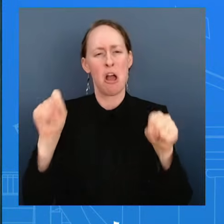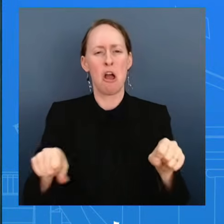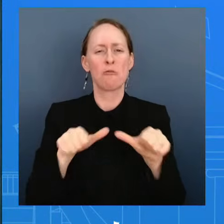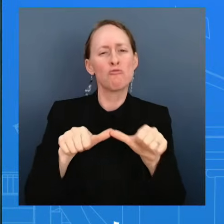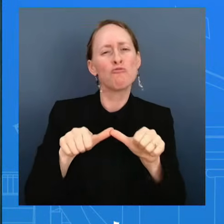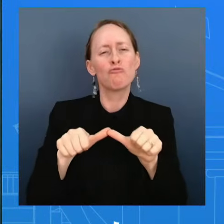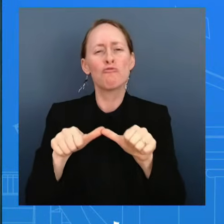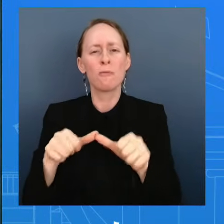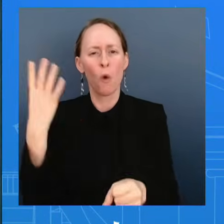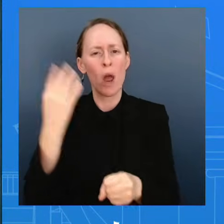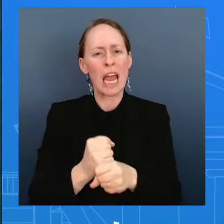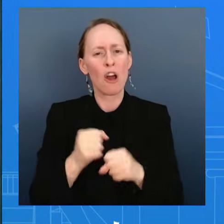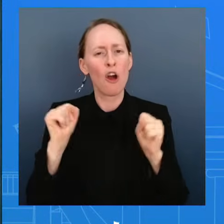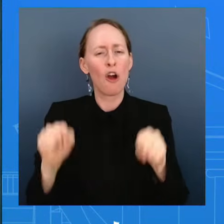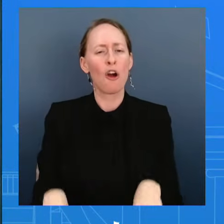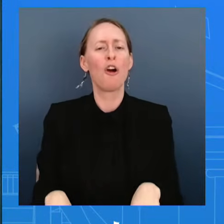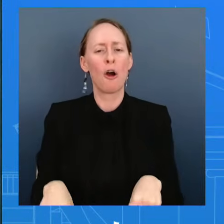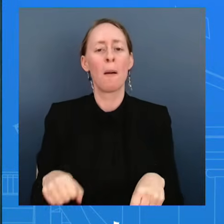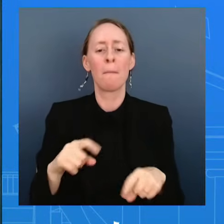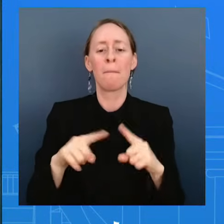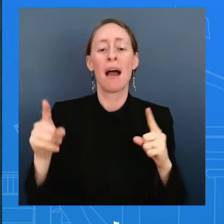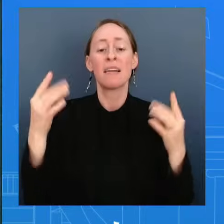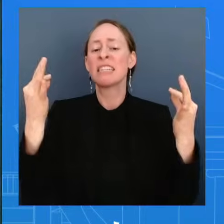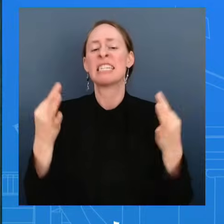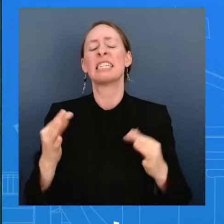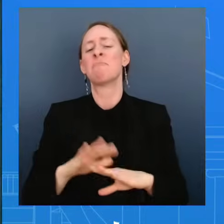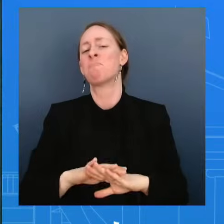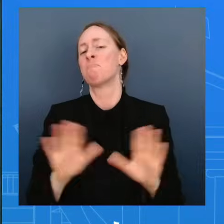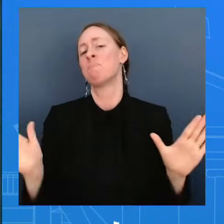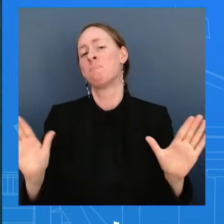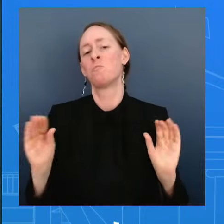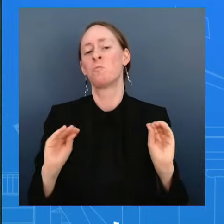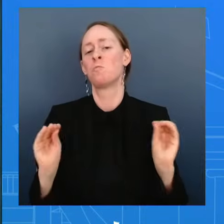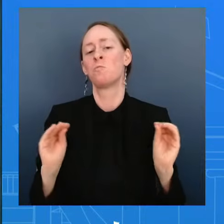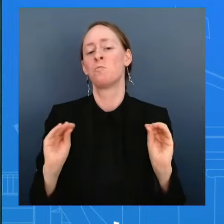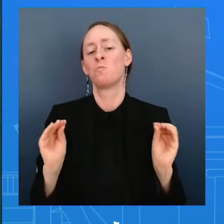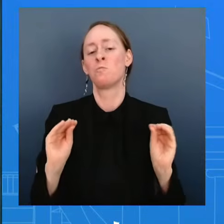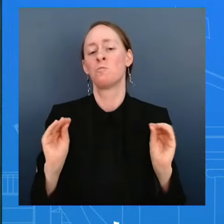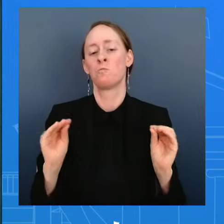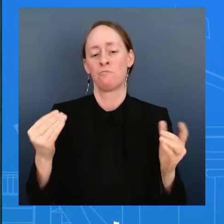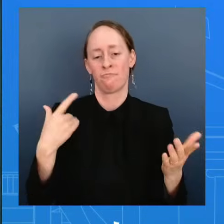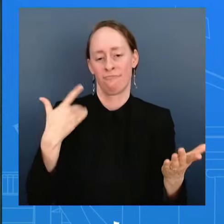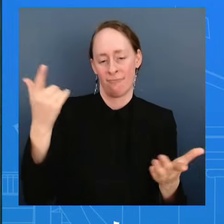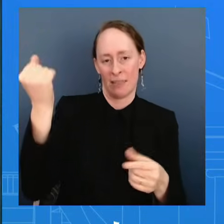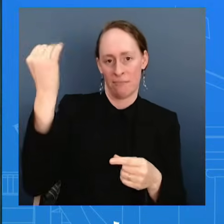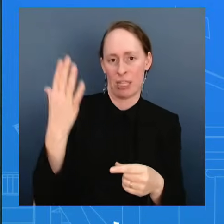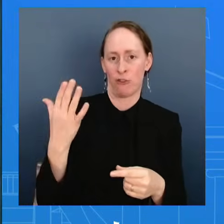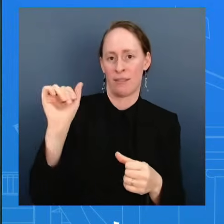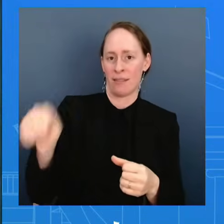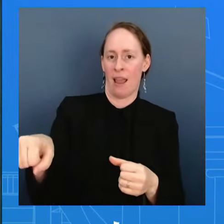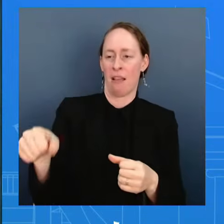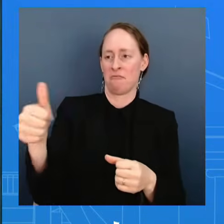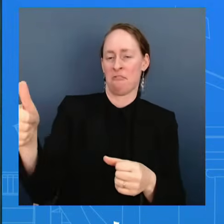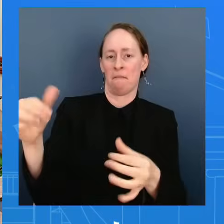has the administration spoken to Islamabad about this, expressed concerns? And if so, what's the message? Ms. Jean-Pierre: I mean, I think we've been very clear with our message, right?